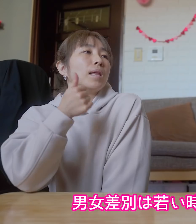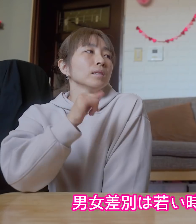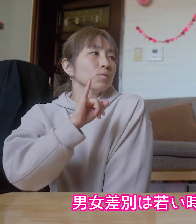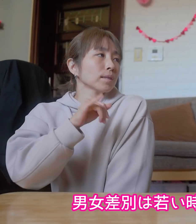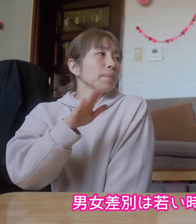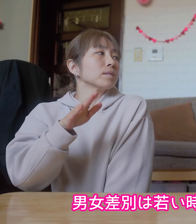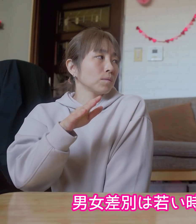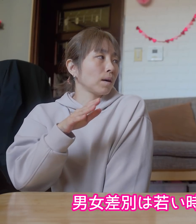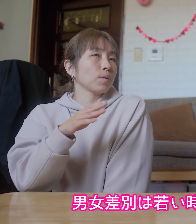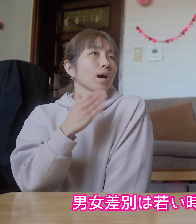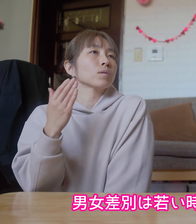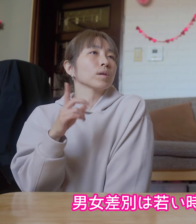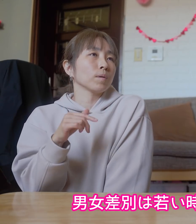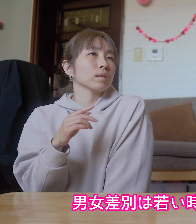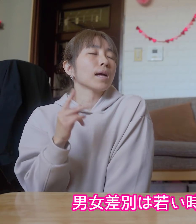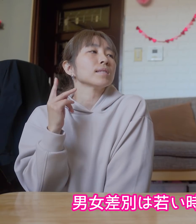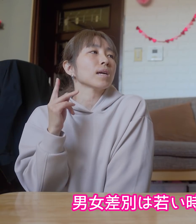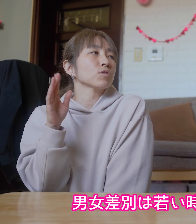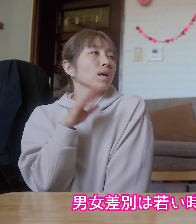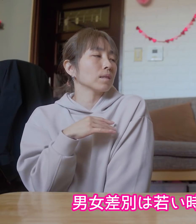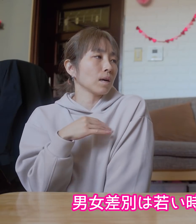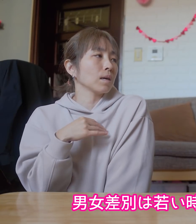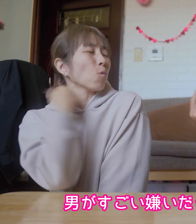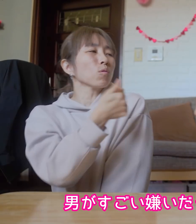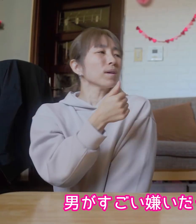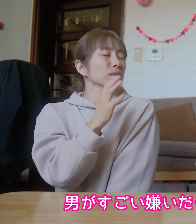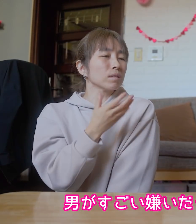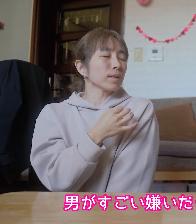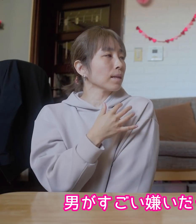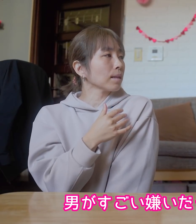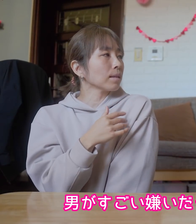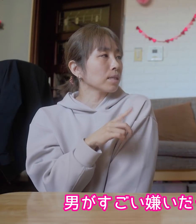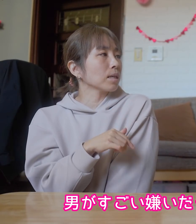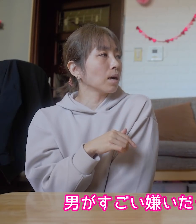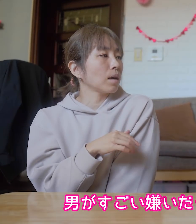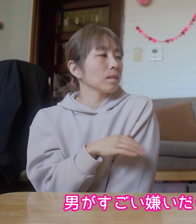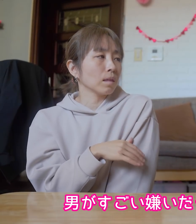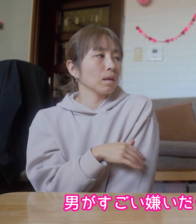(Mom)Gender discrimination was easy to notice when I was young. There was a time when I hated men.